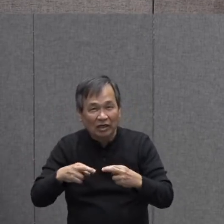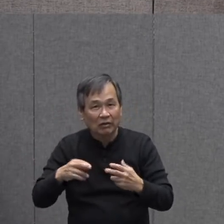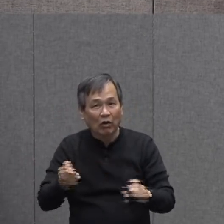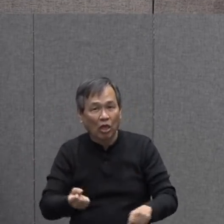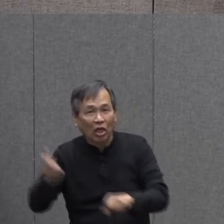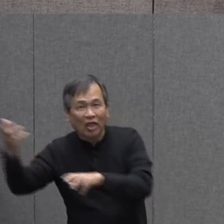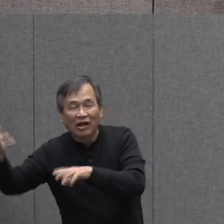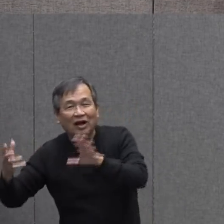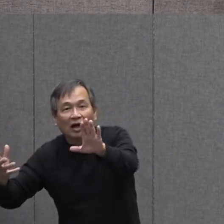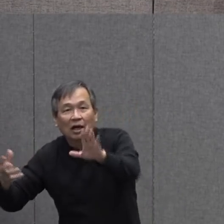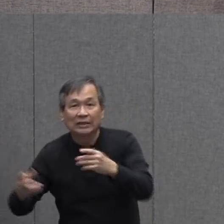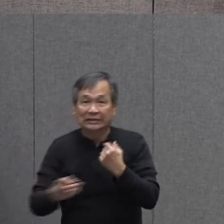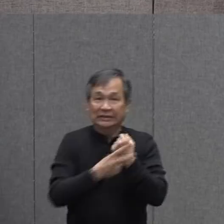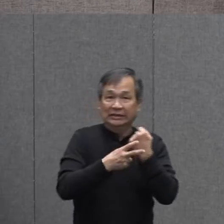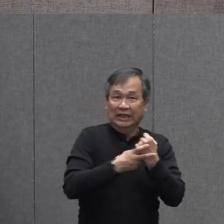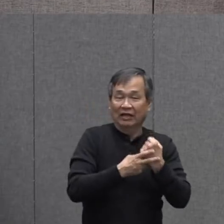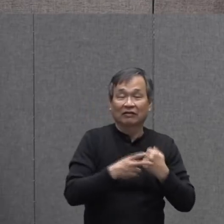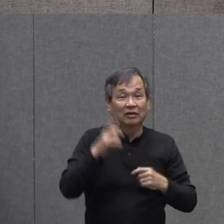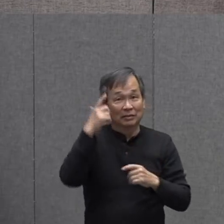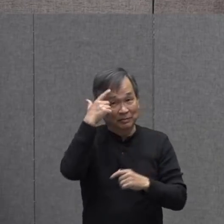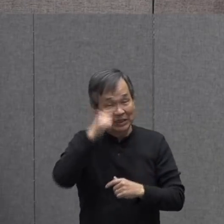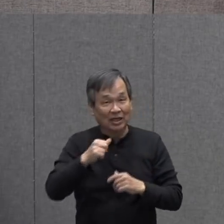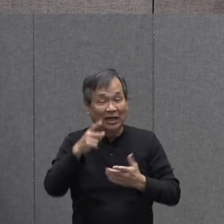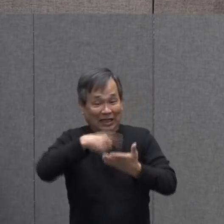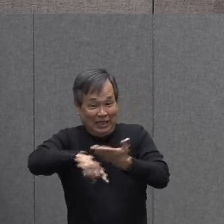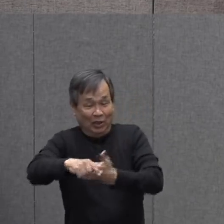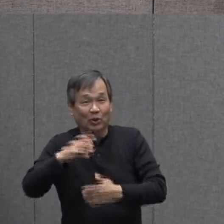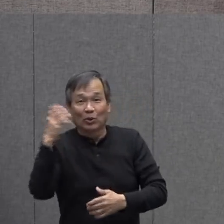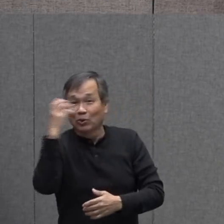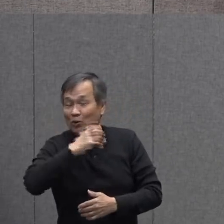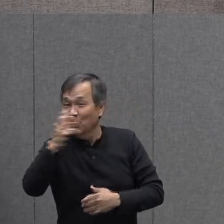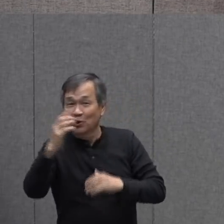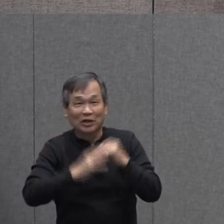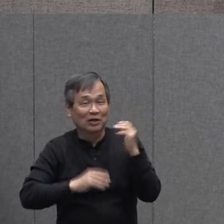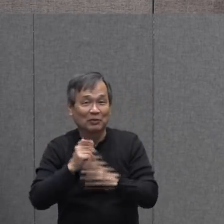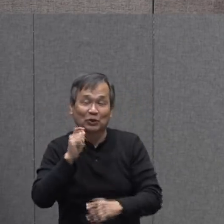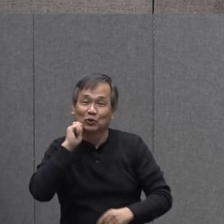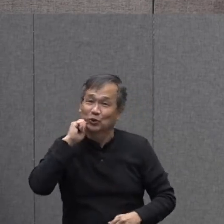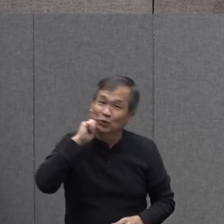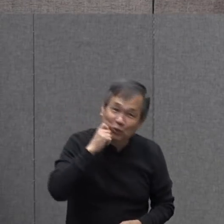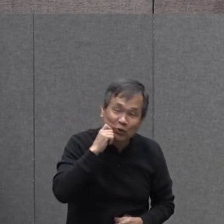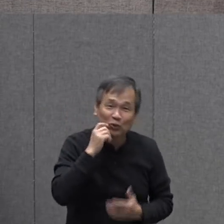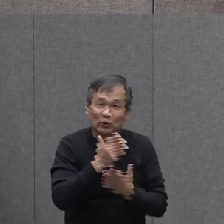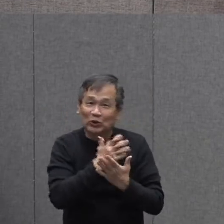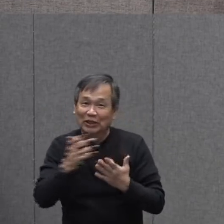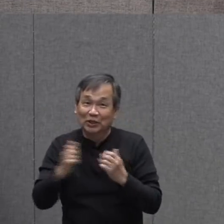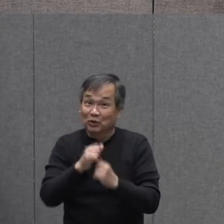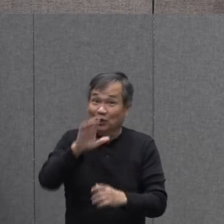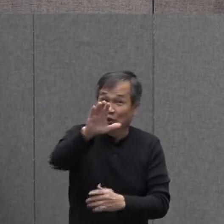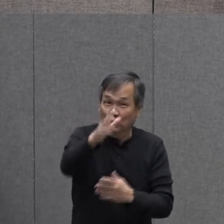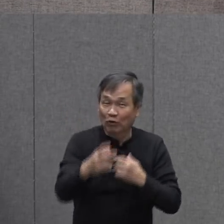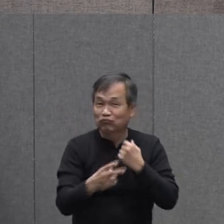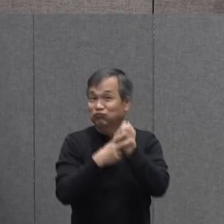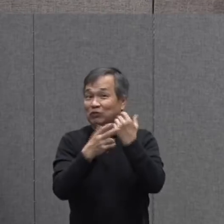simple machines and Miss Torres and Miss Q are gonna have a really cool lesson on marble runs.